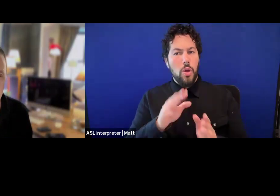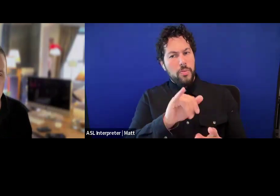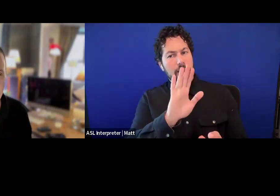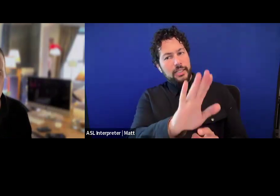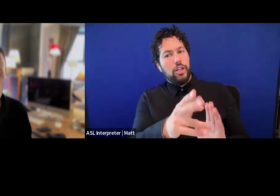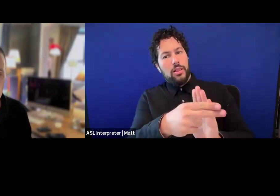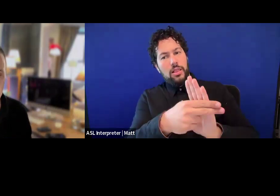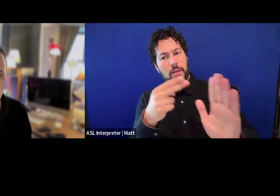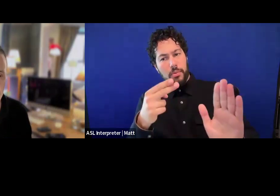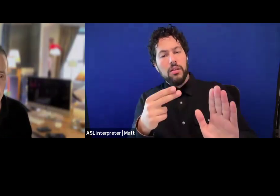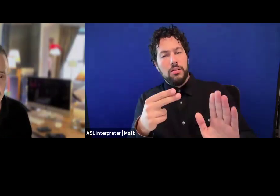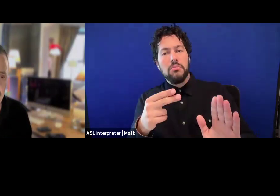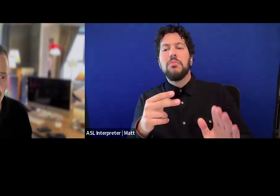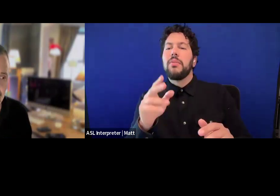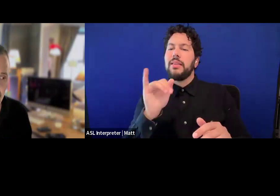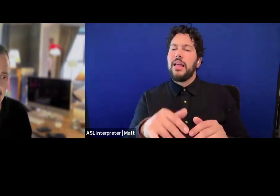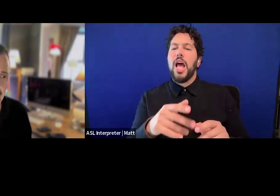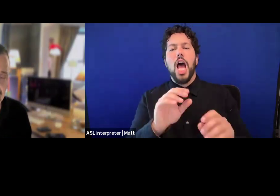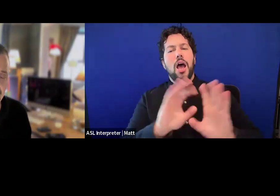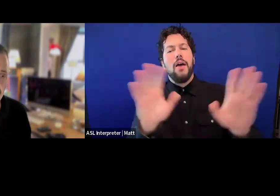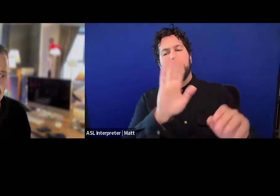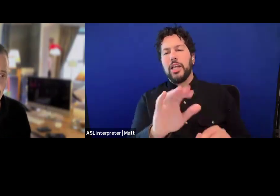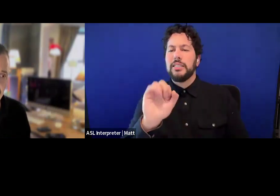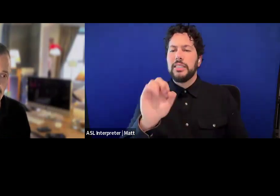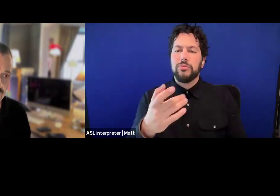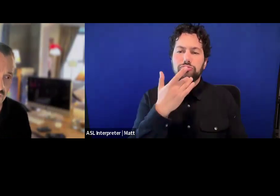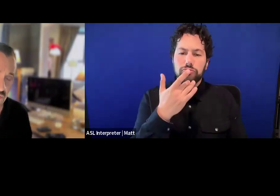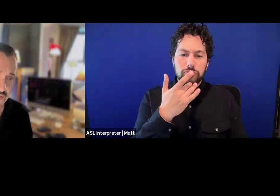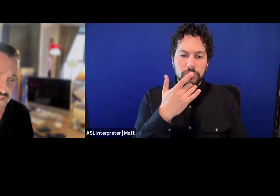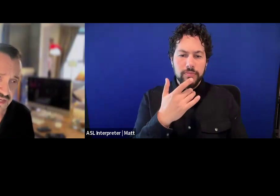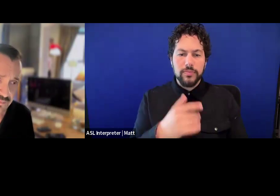By the late 19th and early 20th centuries, we begin to see the consolidation of sexual taxonomies,